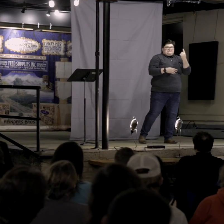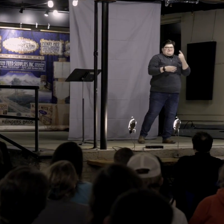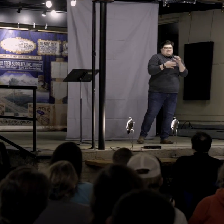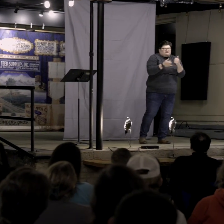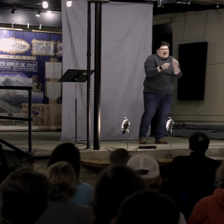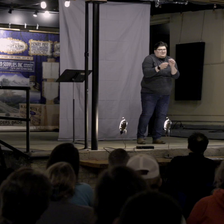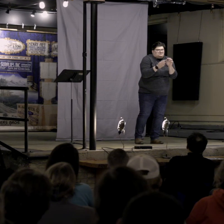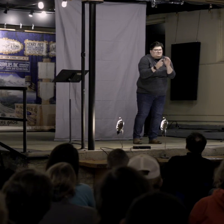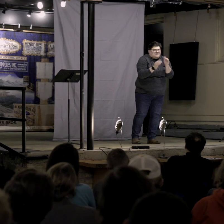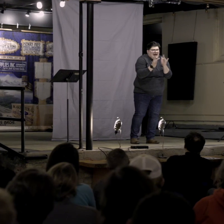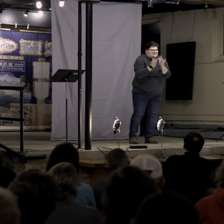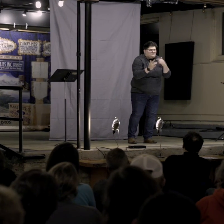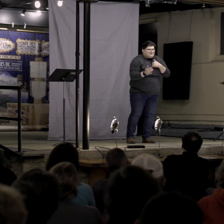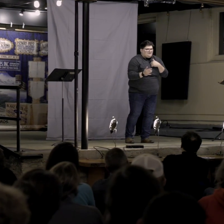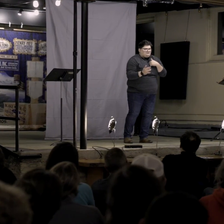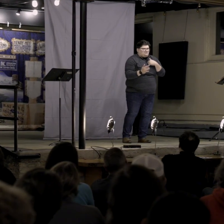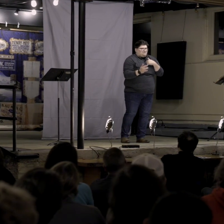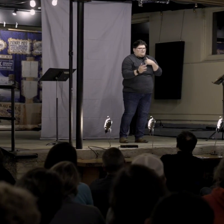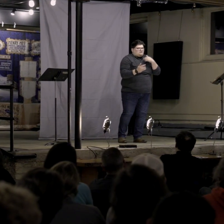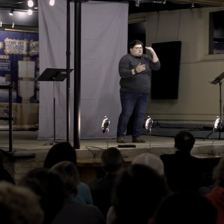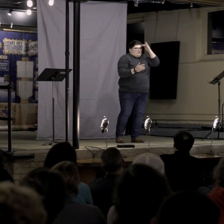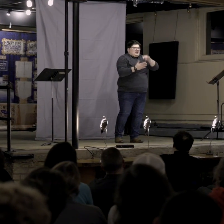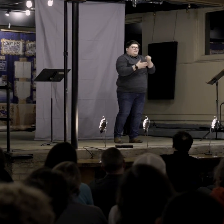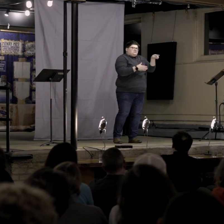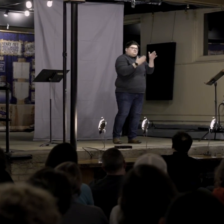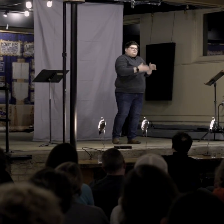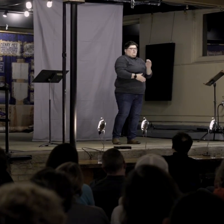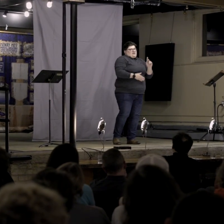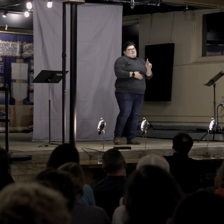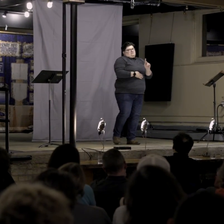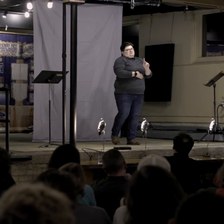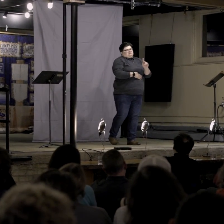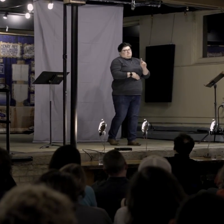It'll let you know they're okay.